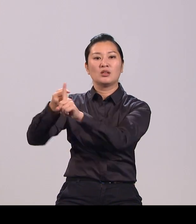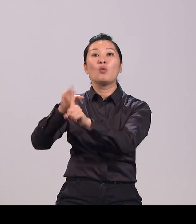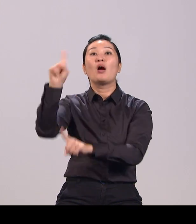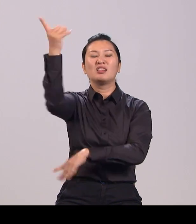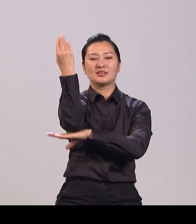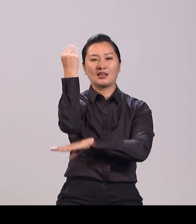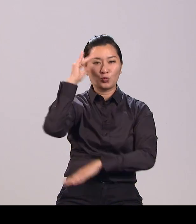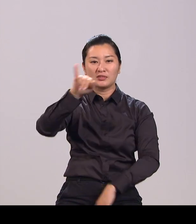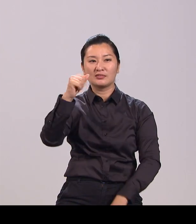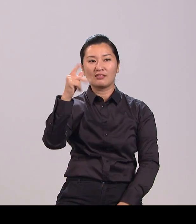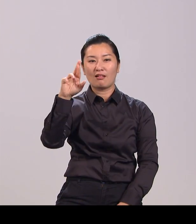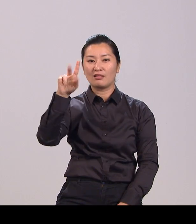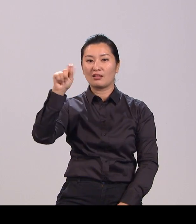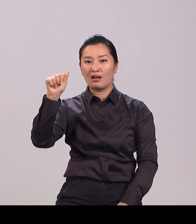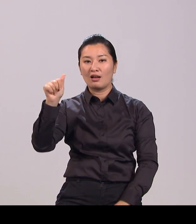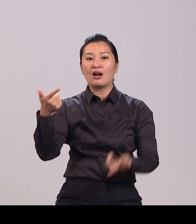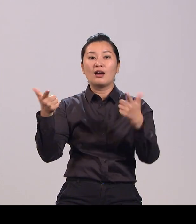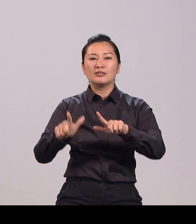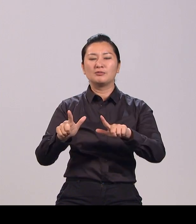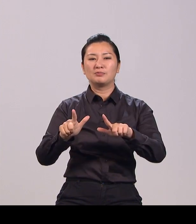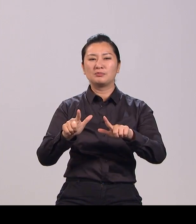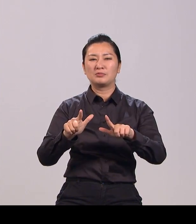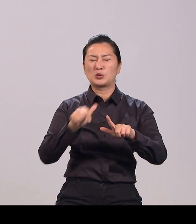Fortunately, not so successful, but still a couple of people died.